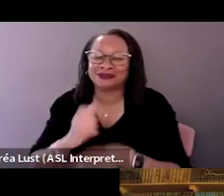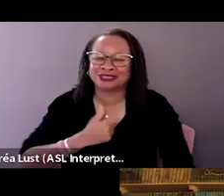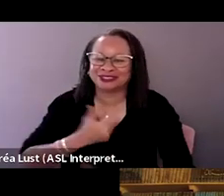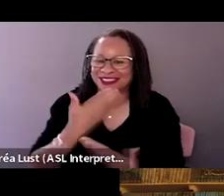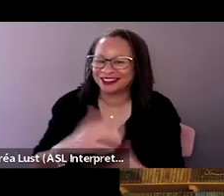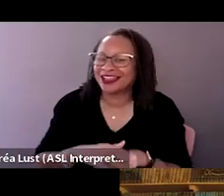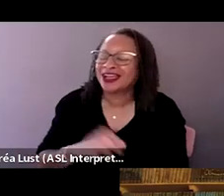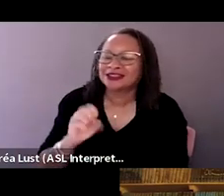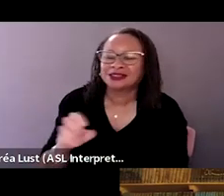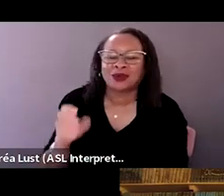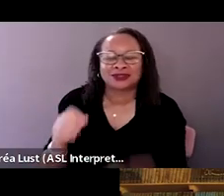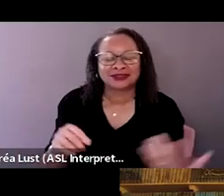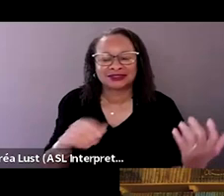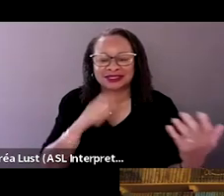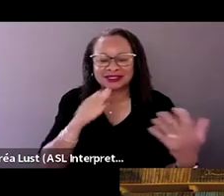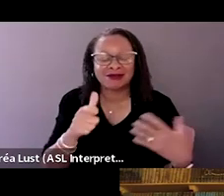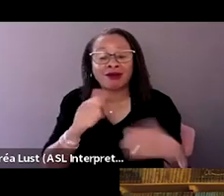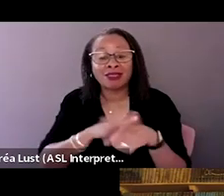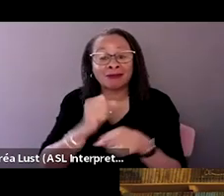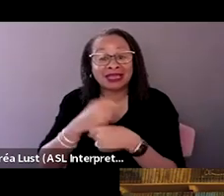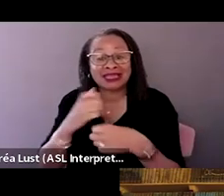making on the making side it is so hard.